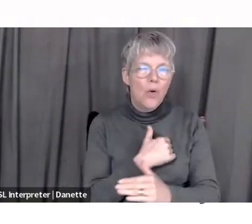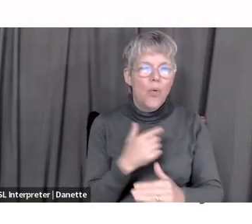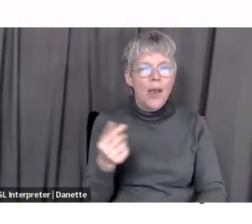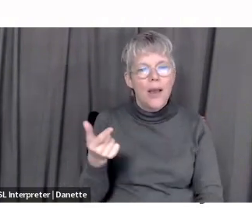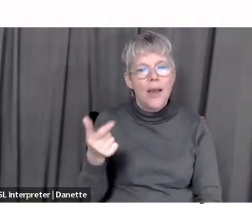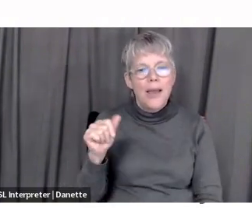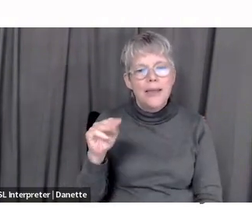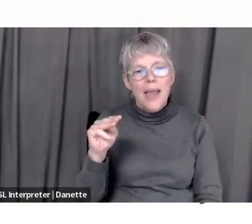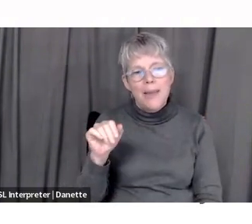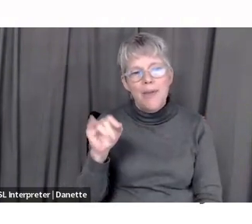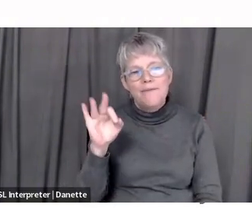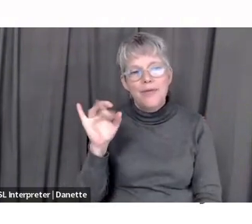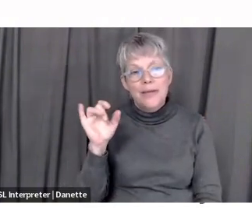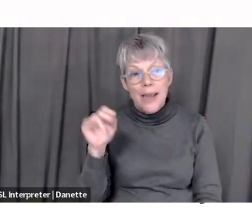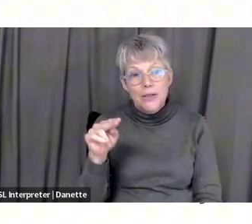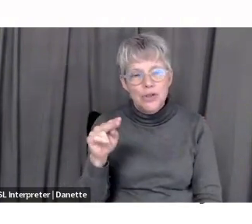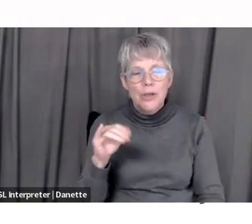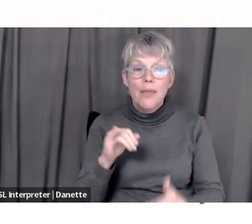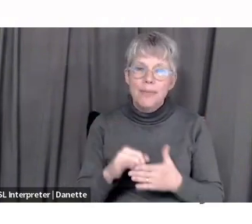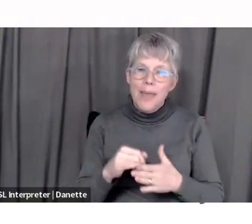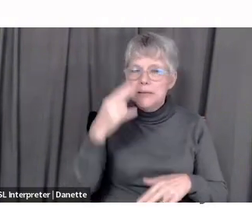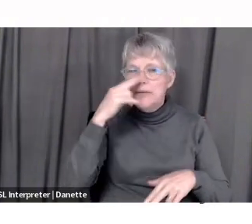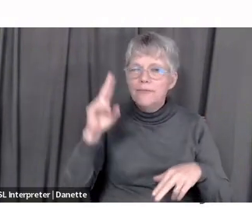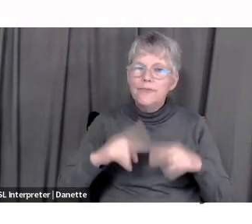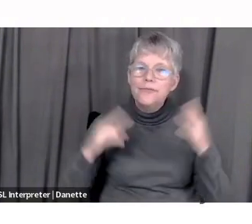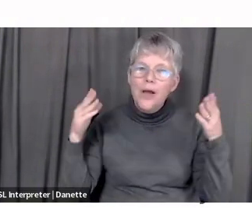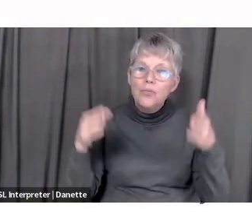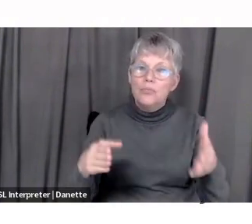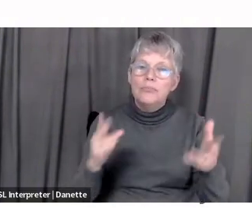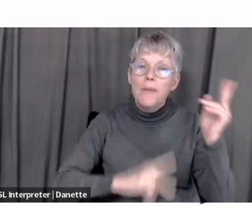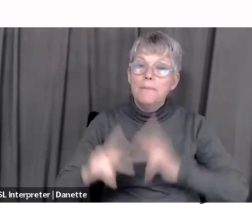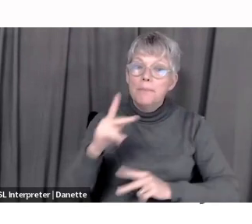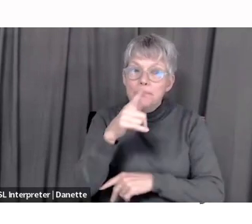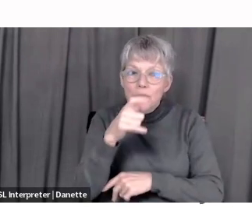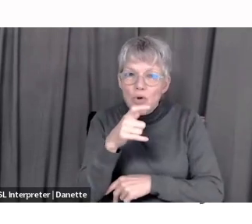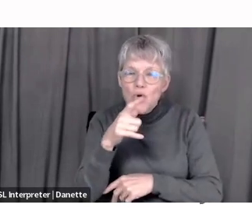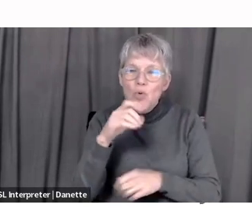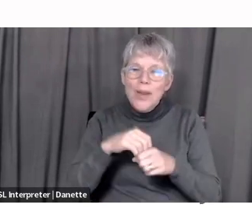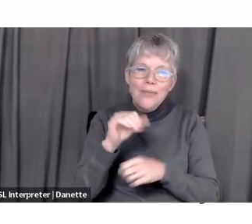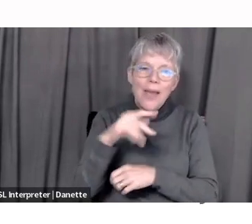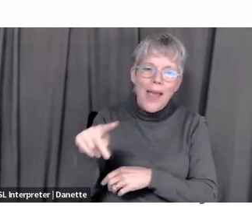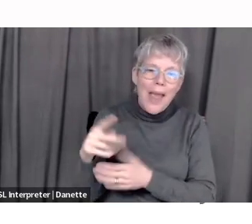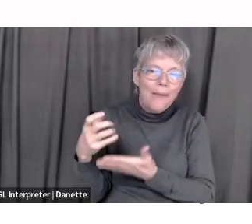We do have gamification. So gamification is a really fun way for when people are in the app.